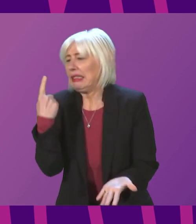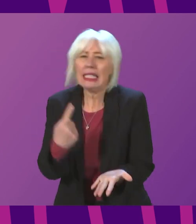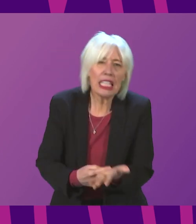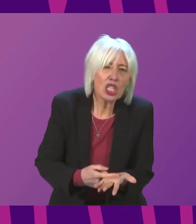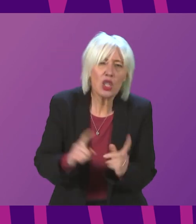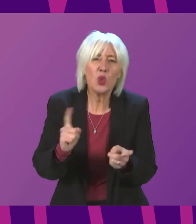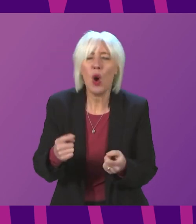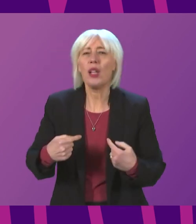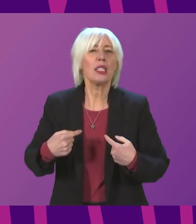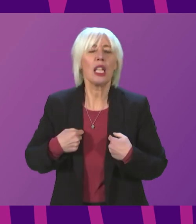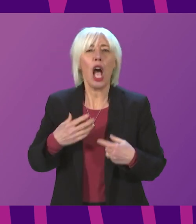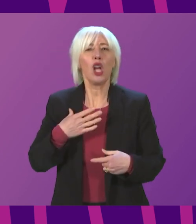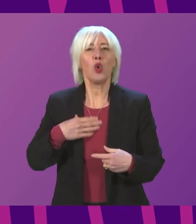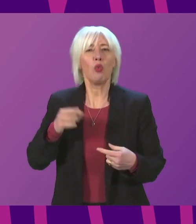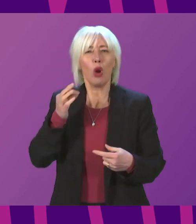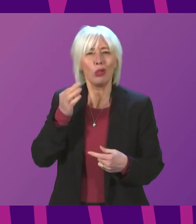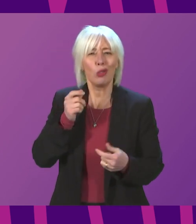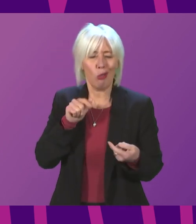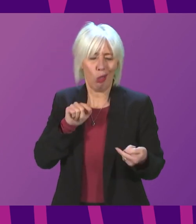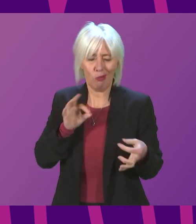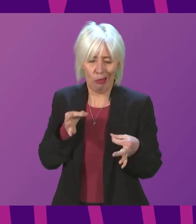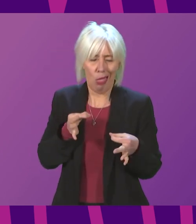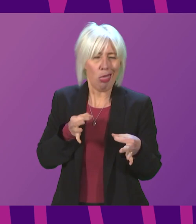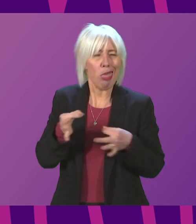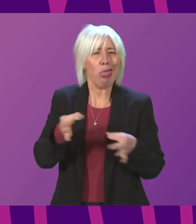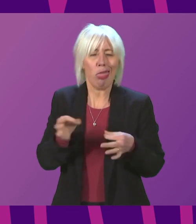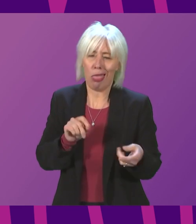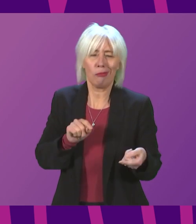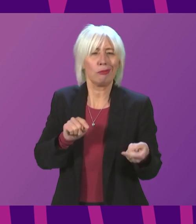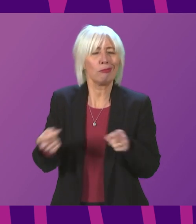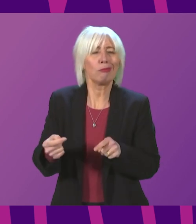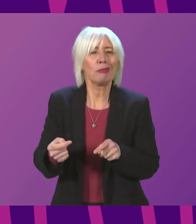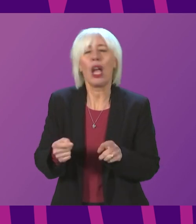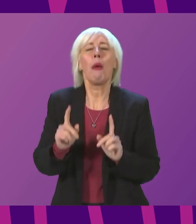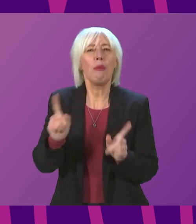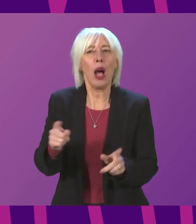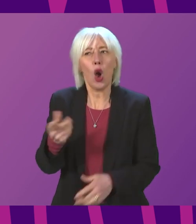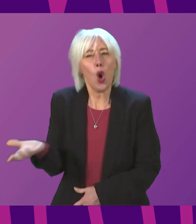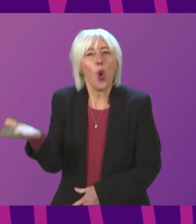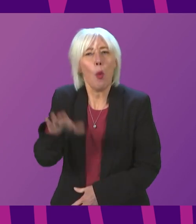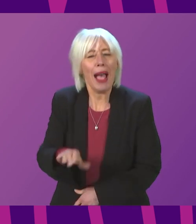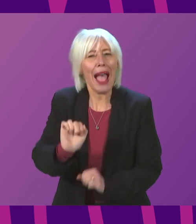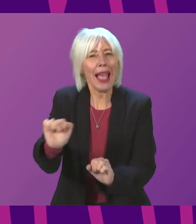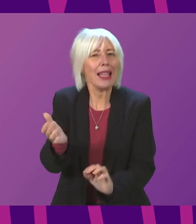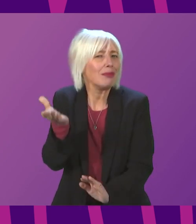try to misrepresent people. However, I, too, ask people to go back and listen to Dr Gulhane’s